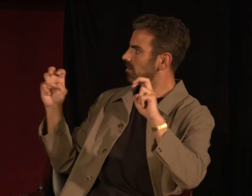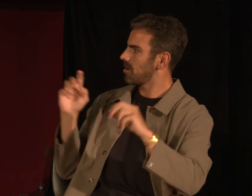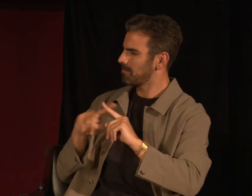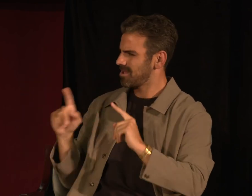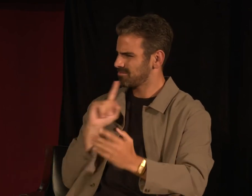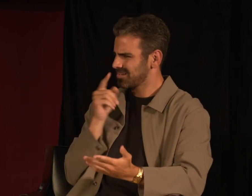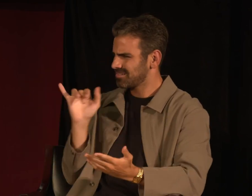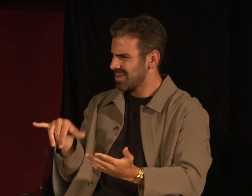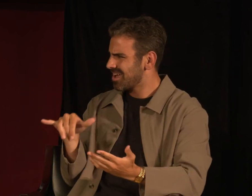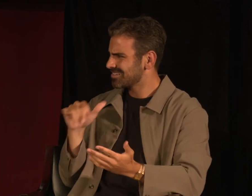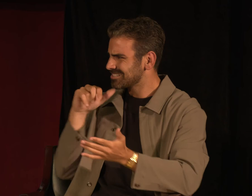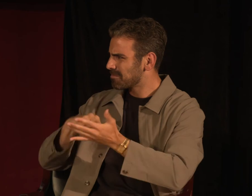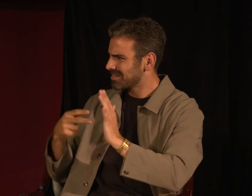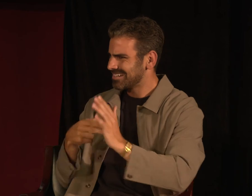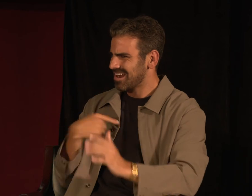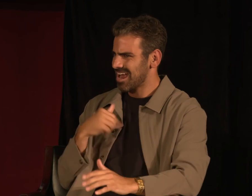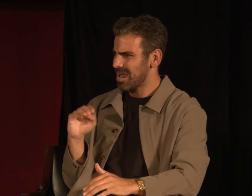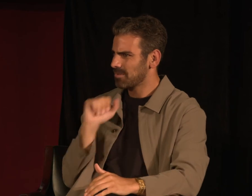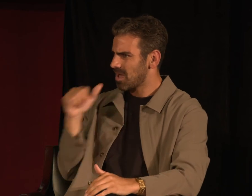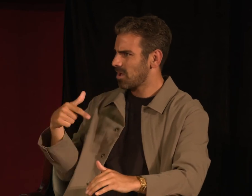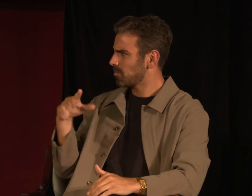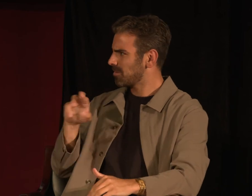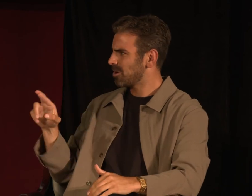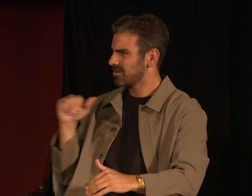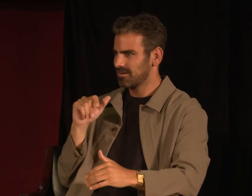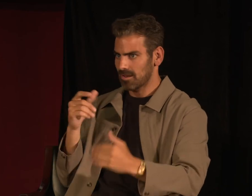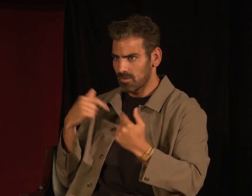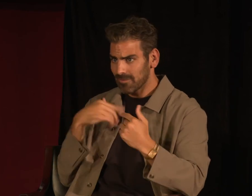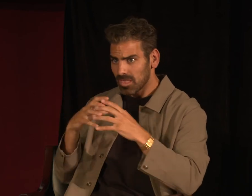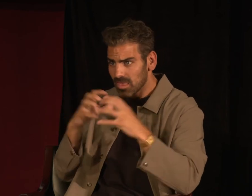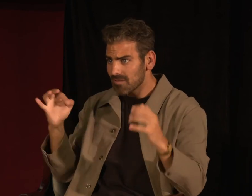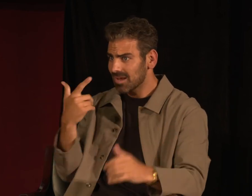And I just didn't have the traits that I assumed with Queerness and with Gayness.